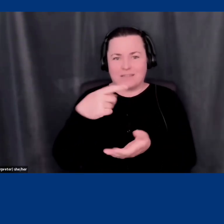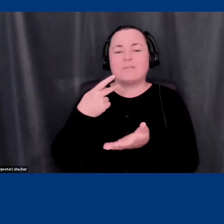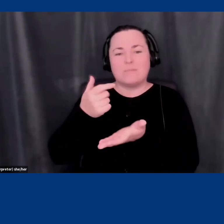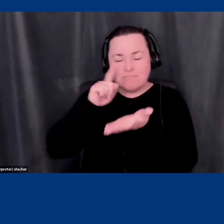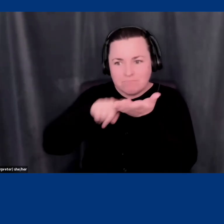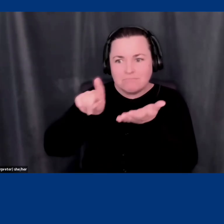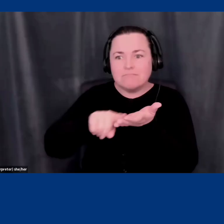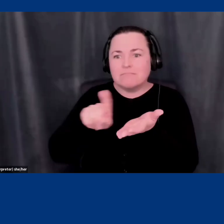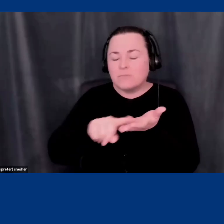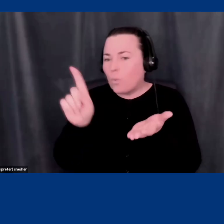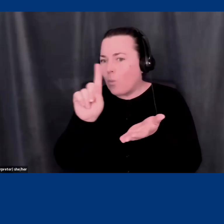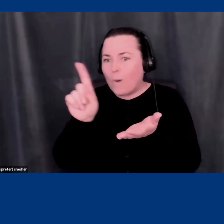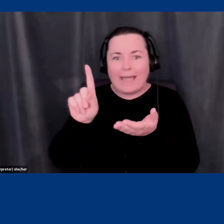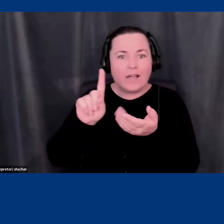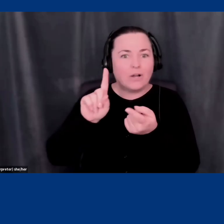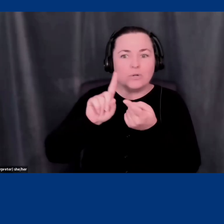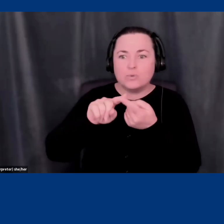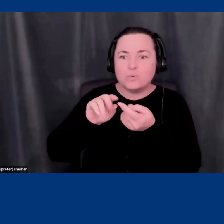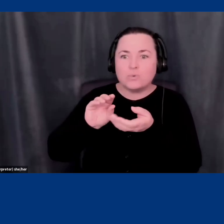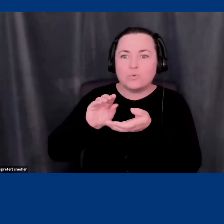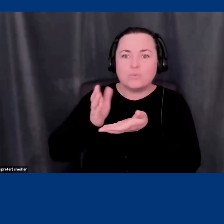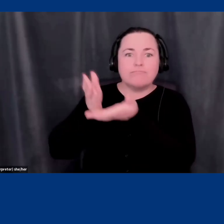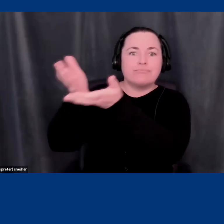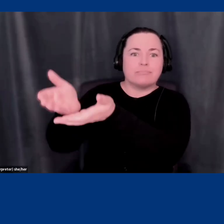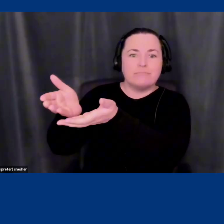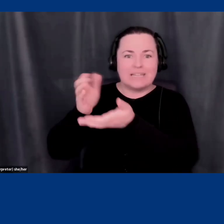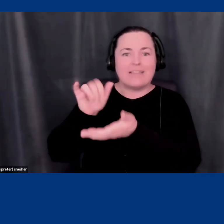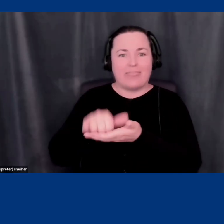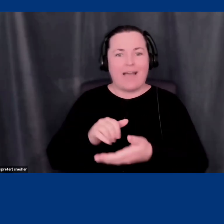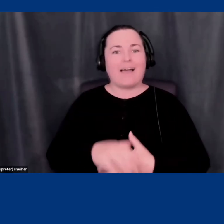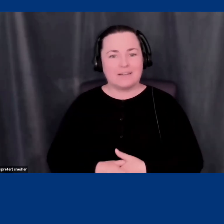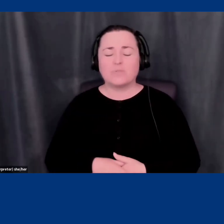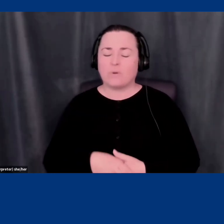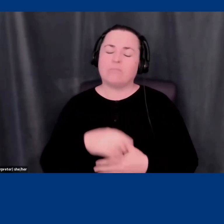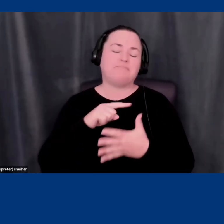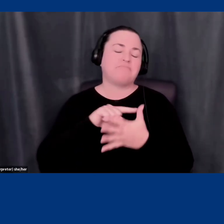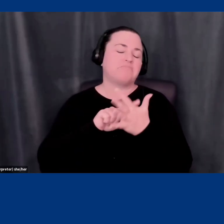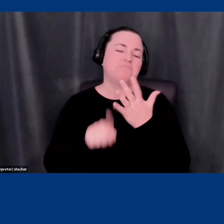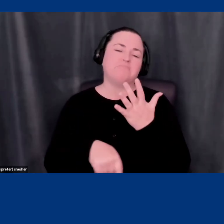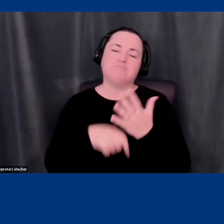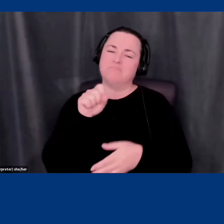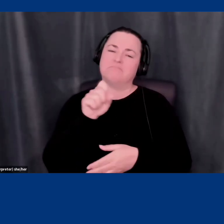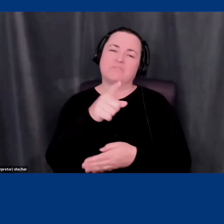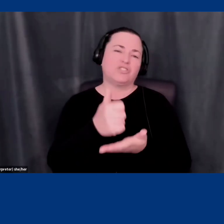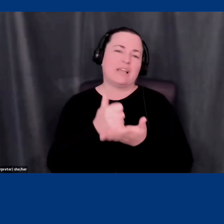of where to put that. So she helped with that too.